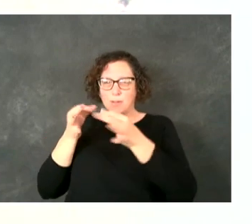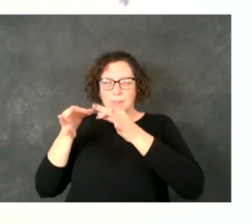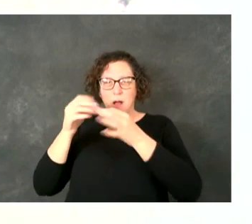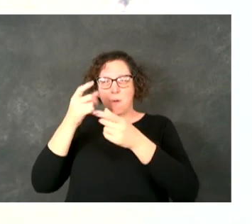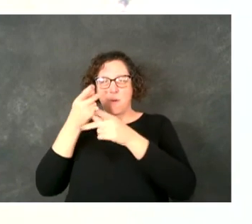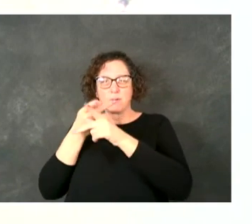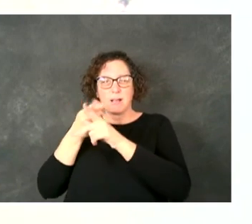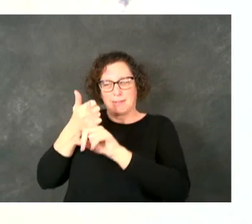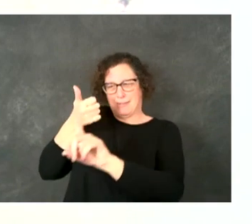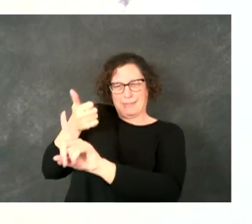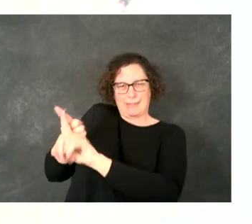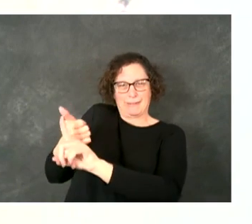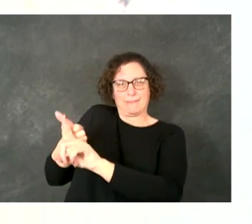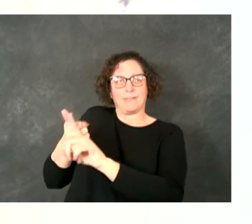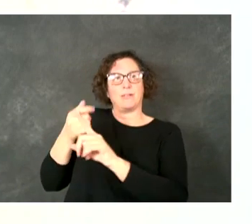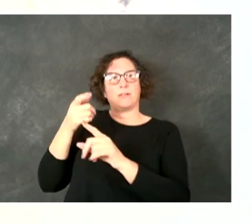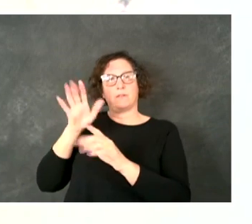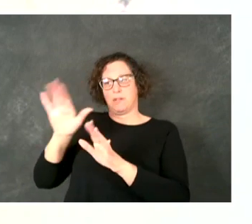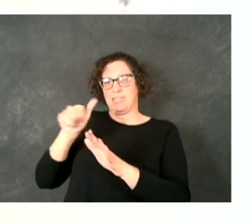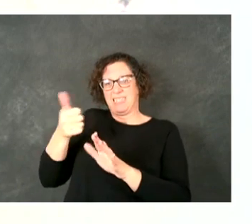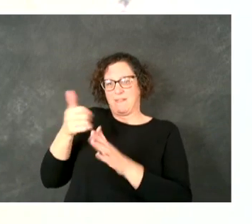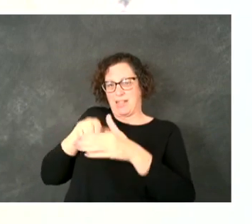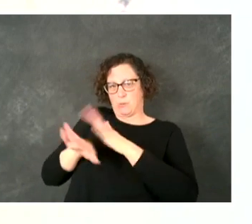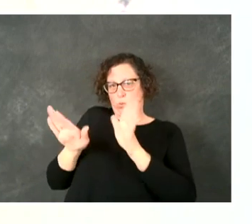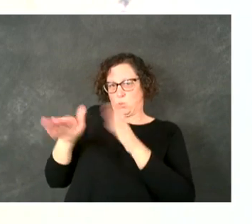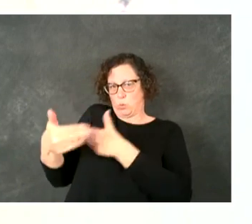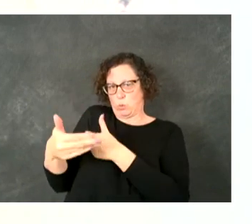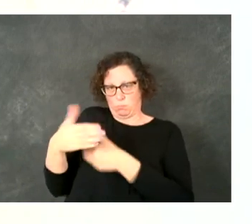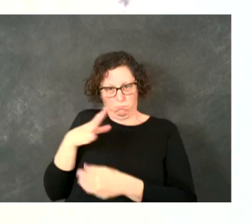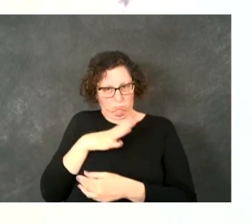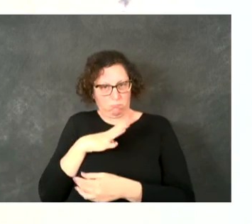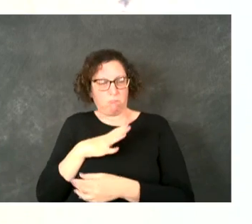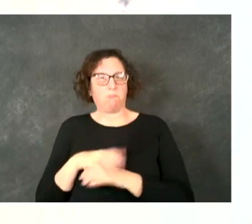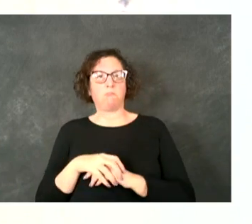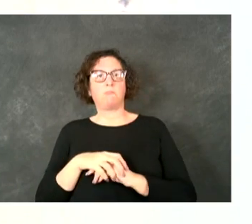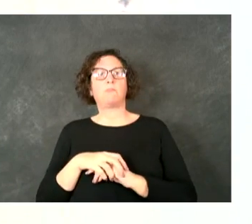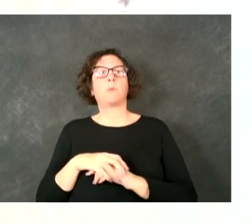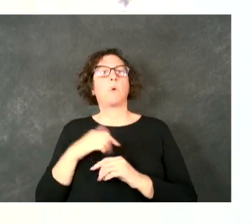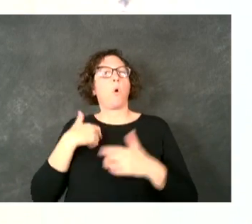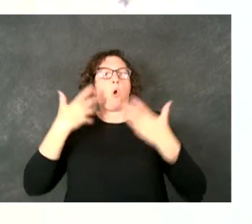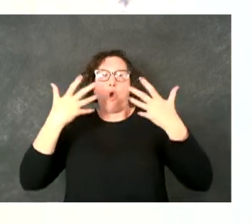PATIENT EDUCATION MATERIALS THAT WALK THEM THROUGH STEP BY STEP TO MAKE SURE WE HAVE